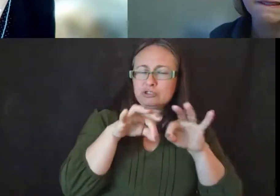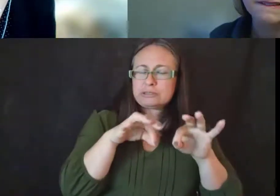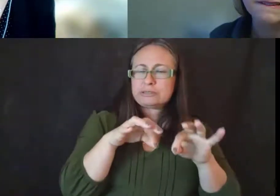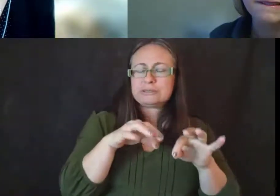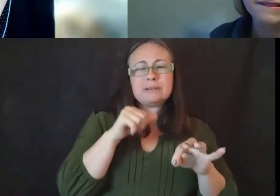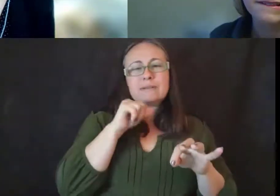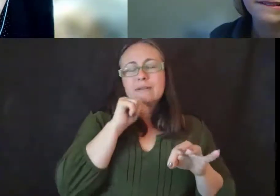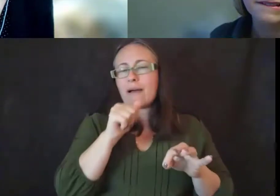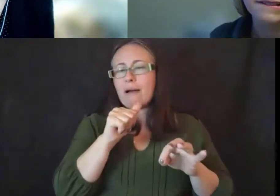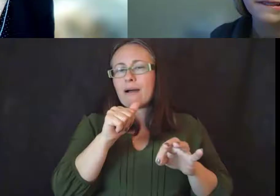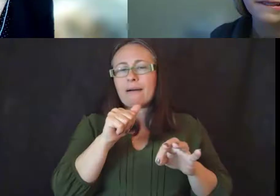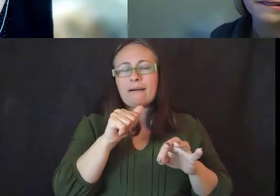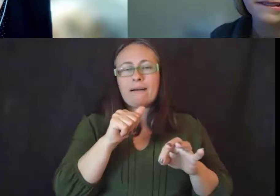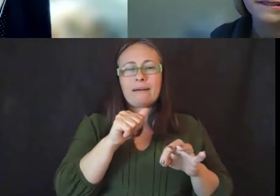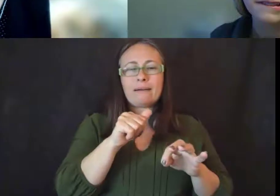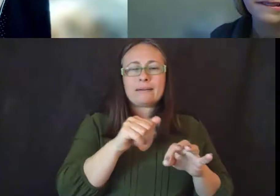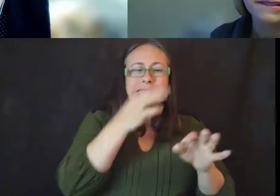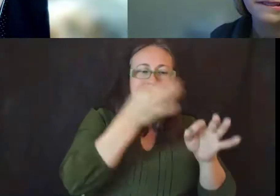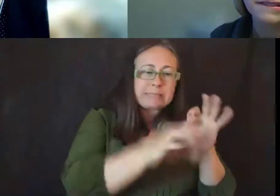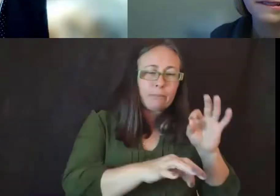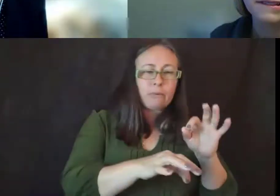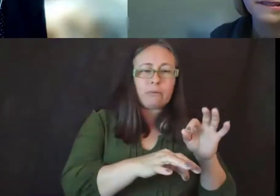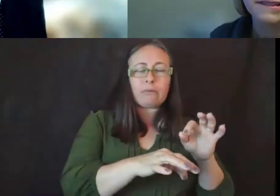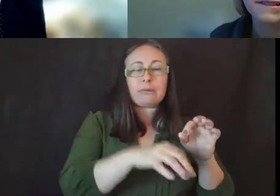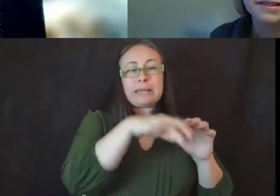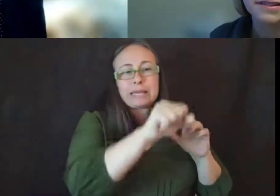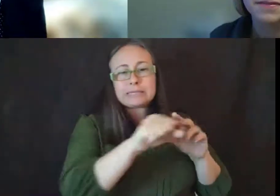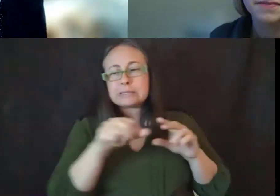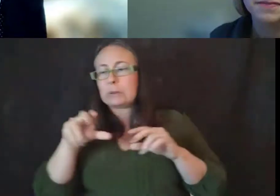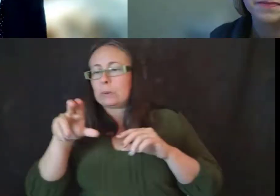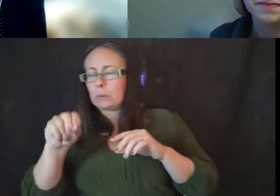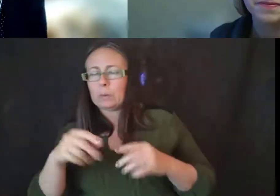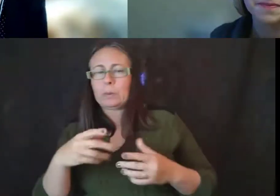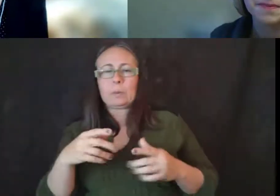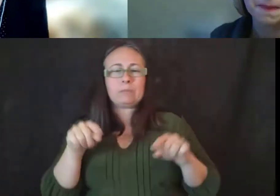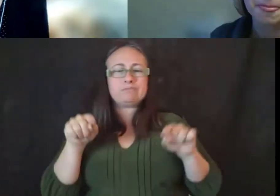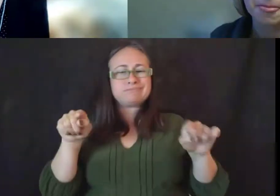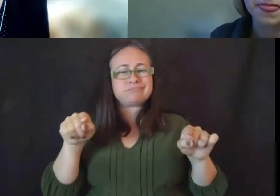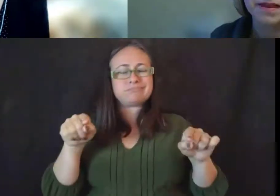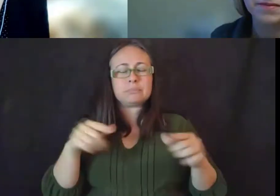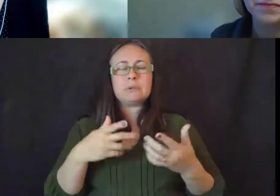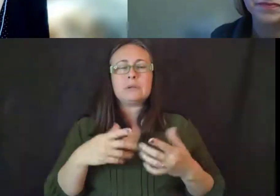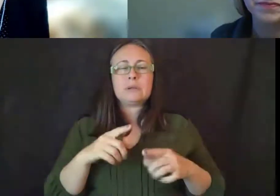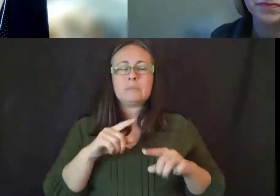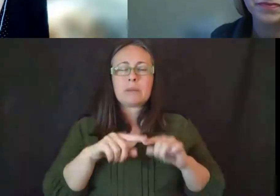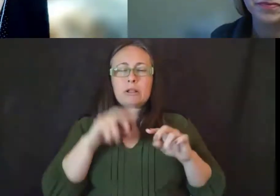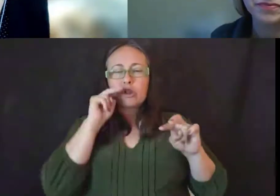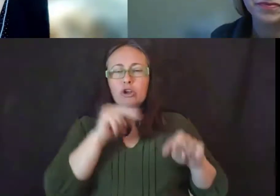I would say, or as what's listed in the RCR guide notice, but there is some information there.